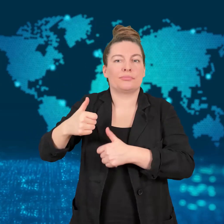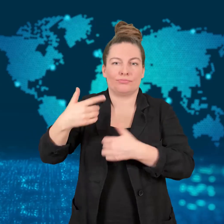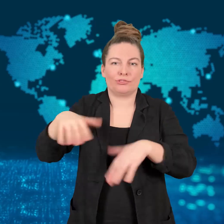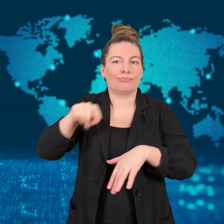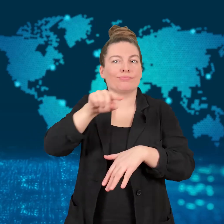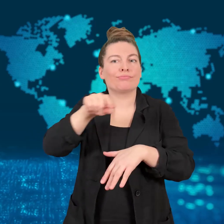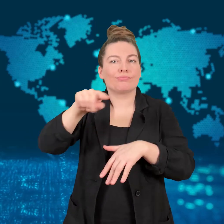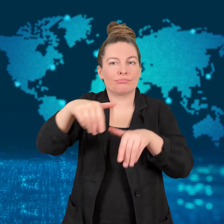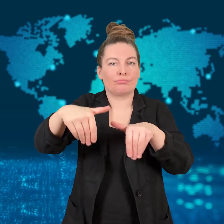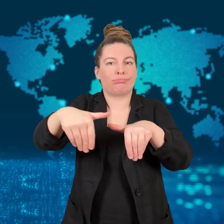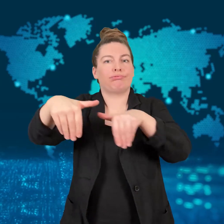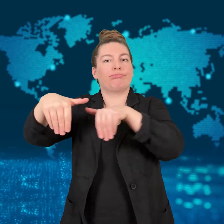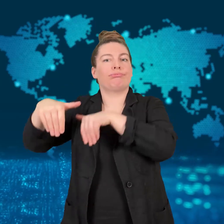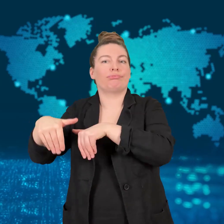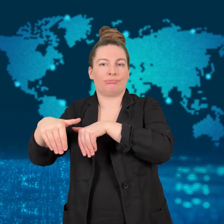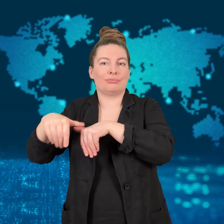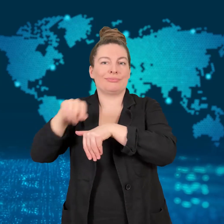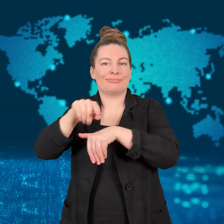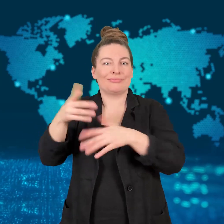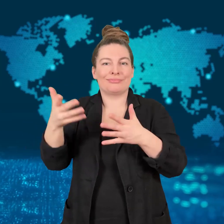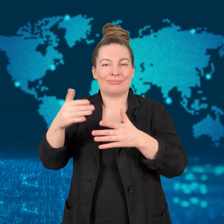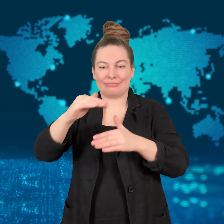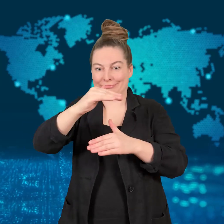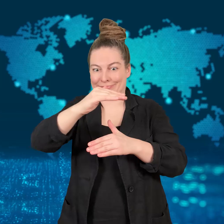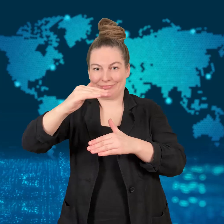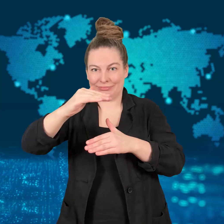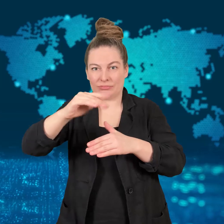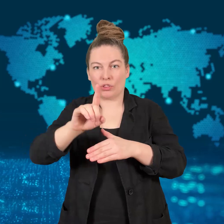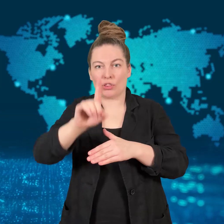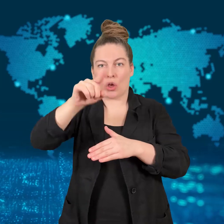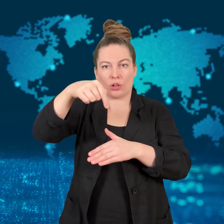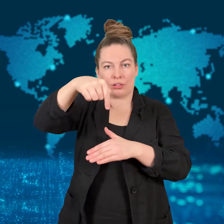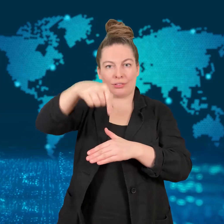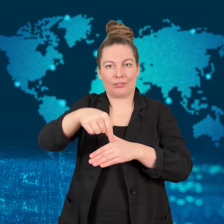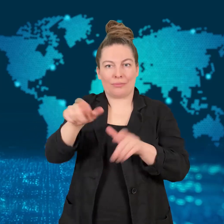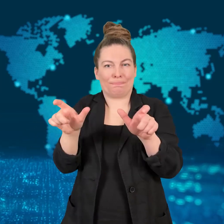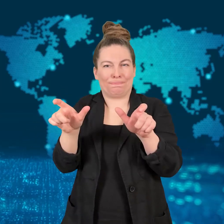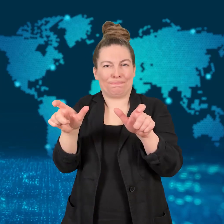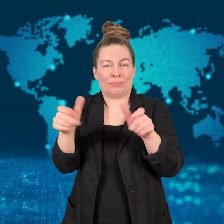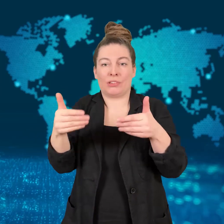the corridor that cuts between northern and southern Gaza.